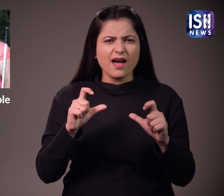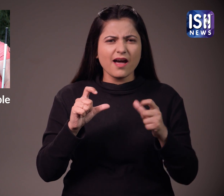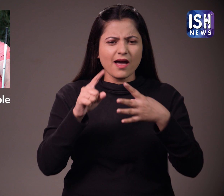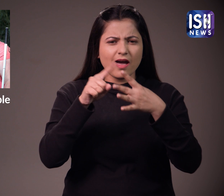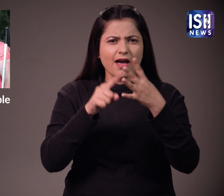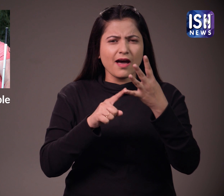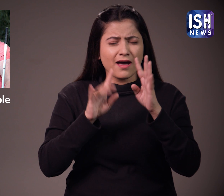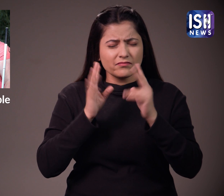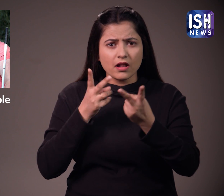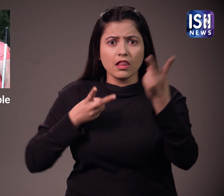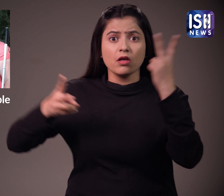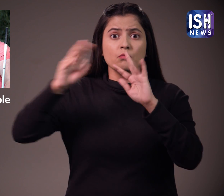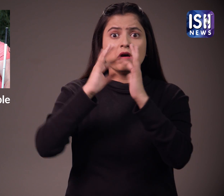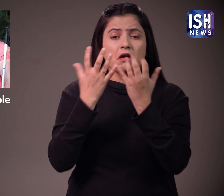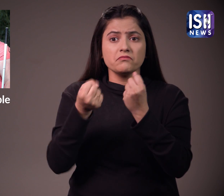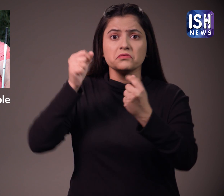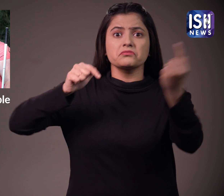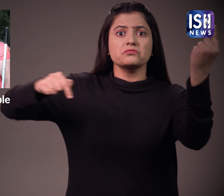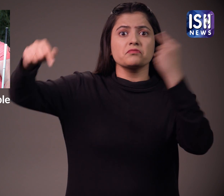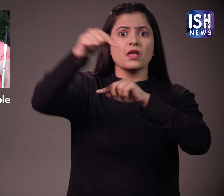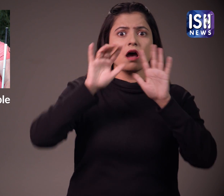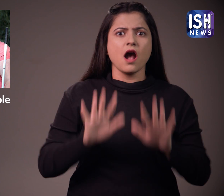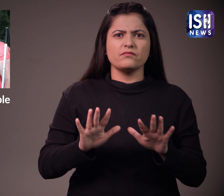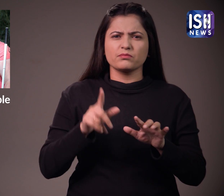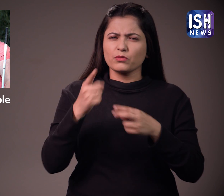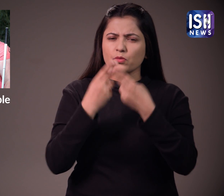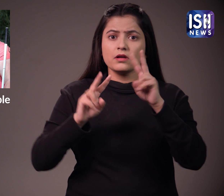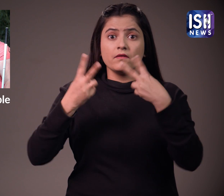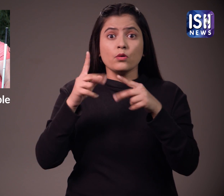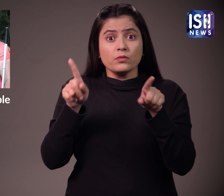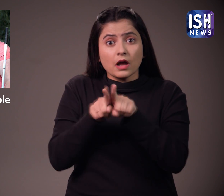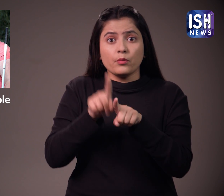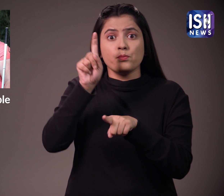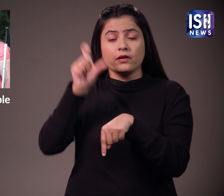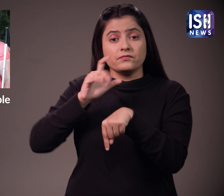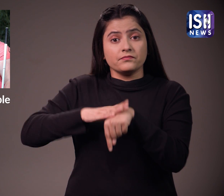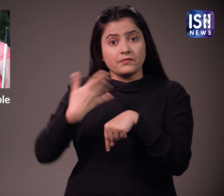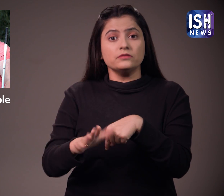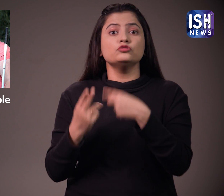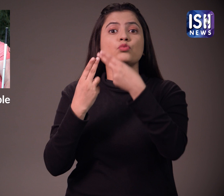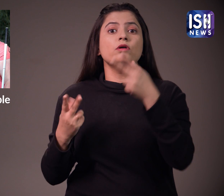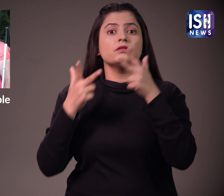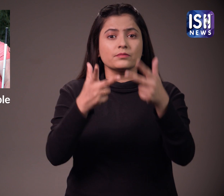Strange, isn't it? But there are many such people around the world. Let me tell you about one such experience.